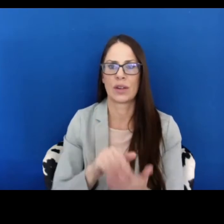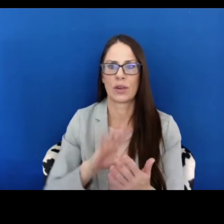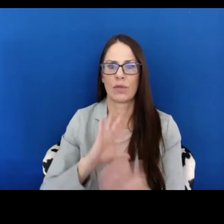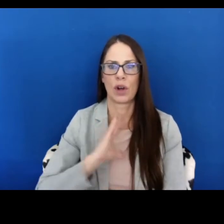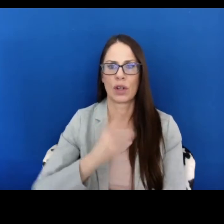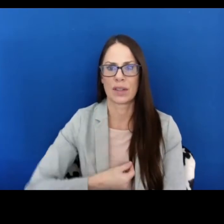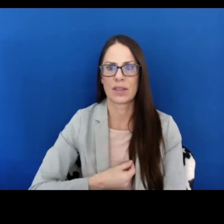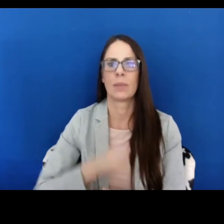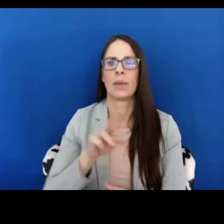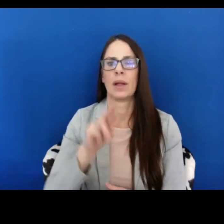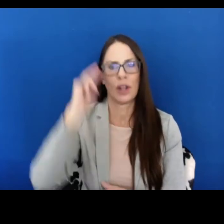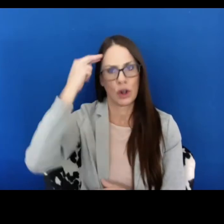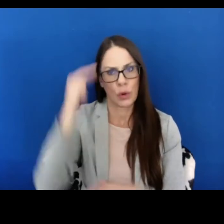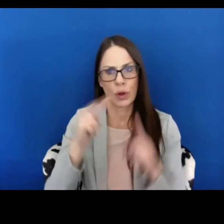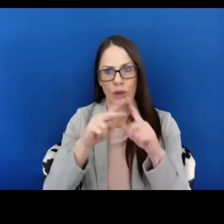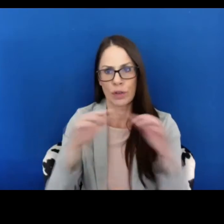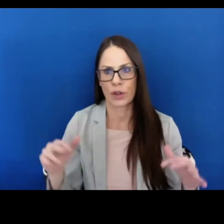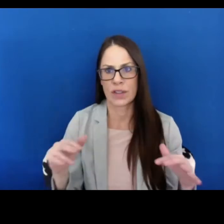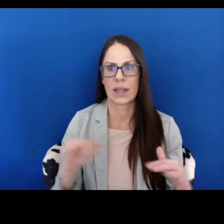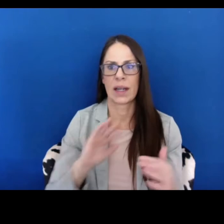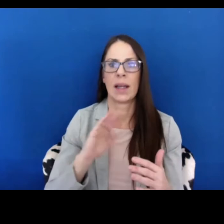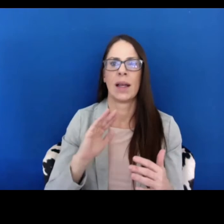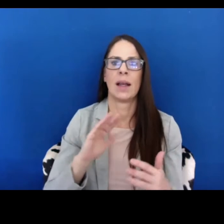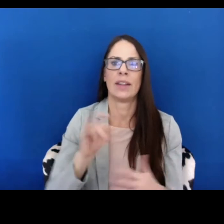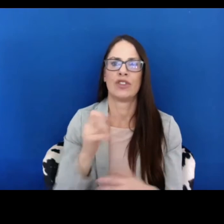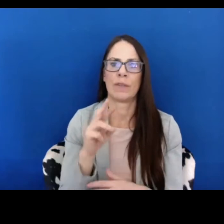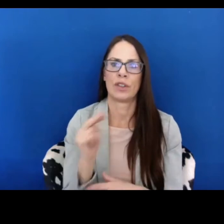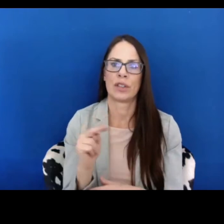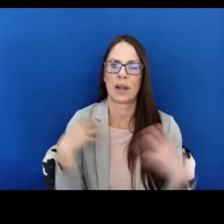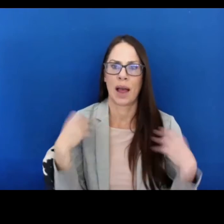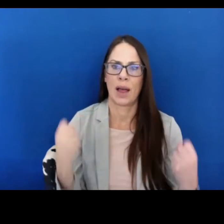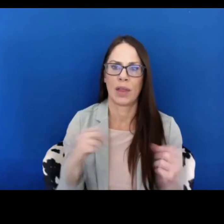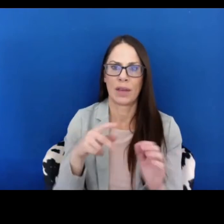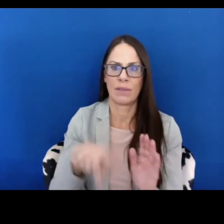health and Philadelphia rights of the terrible told the coven 19 pandemic had on intellectually